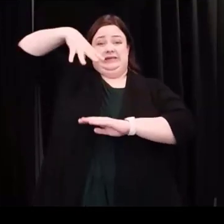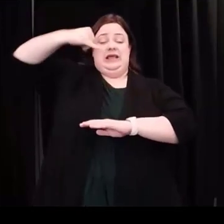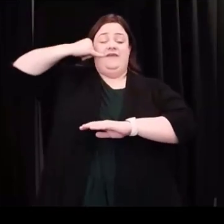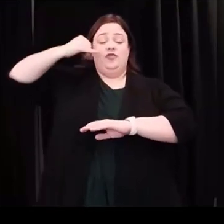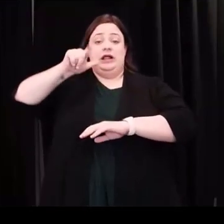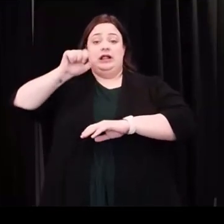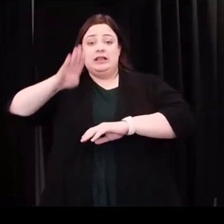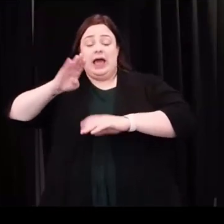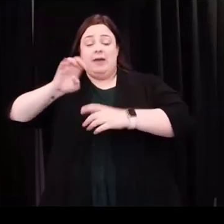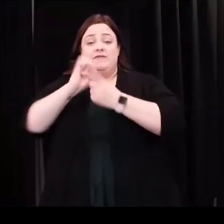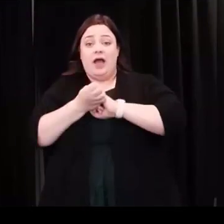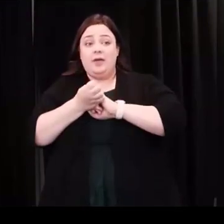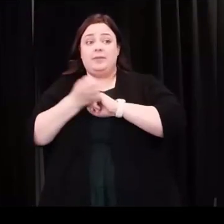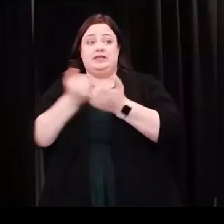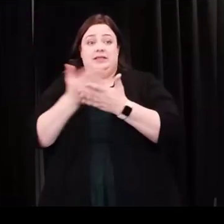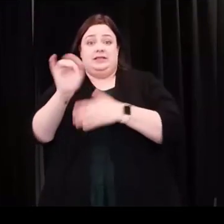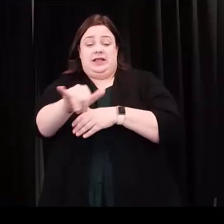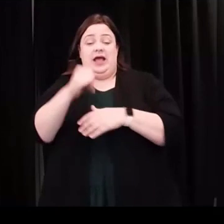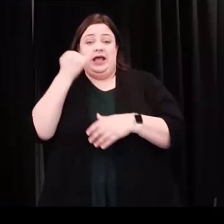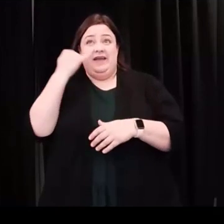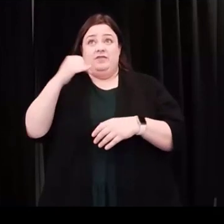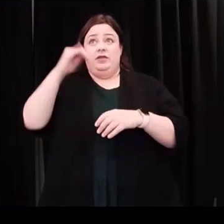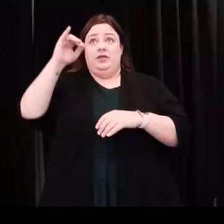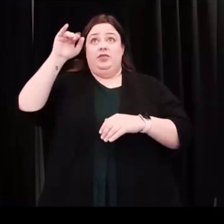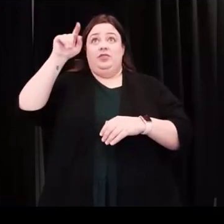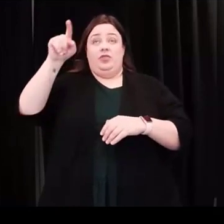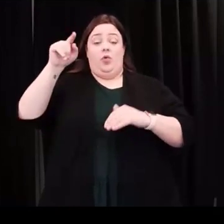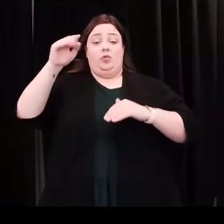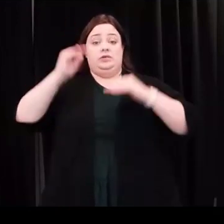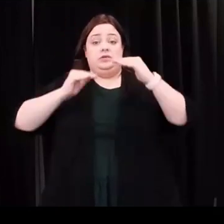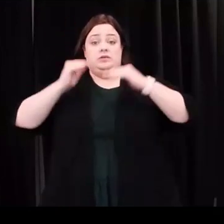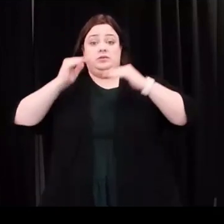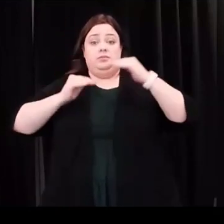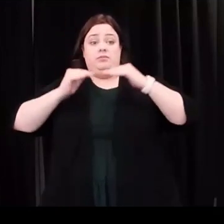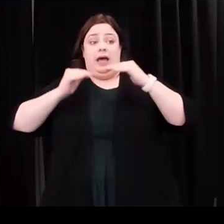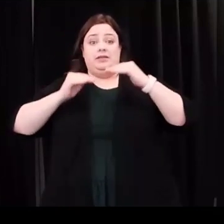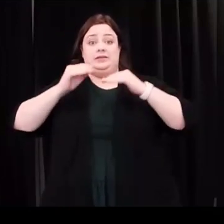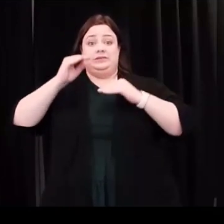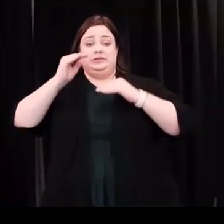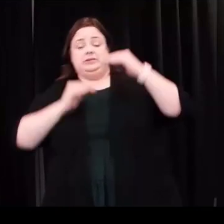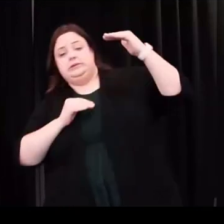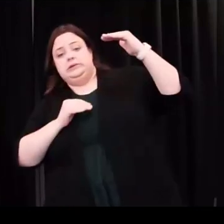environment, anything like that. If those ballasts start going out, it starts as an imperceptible